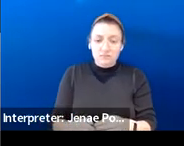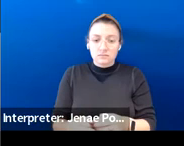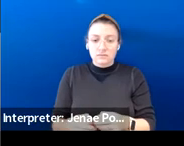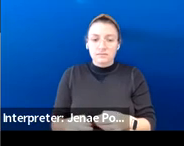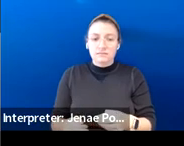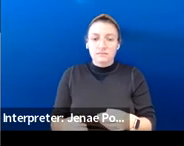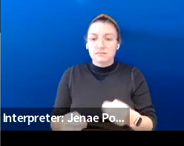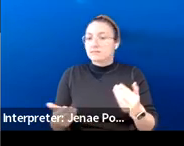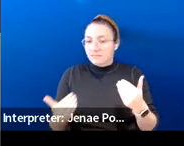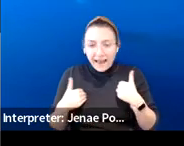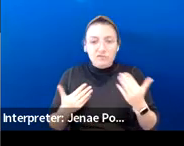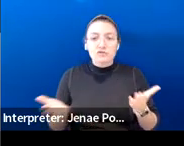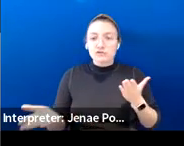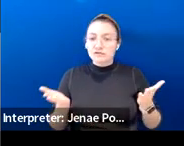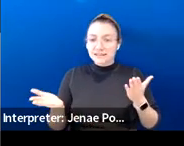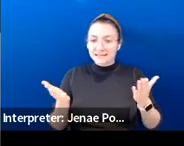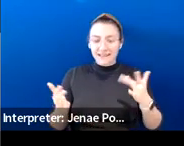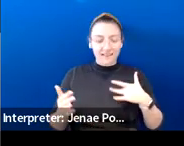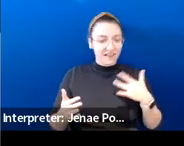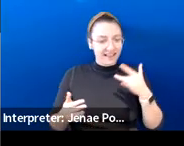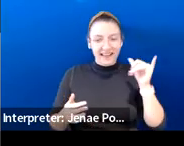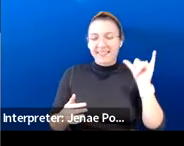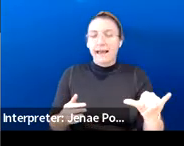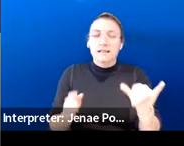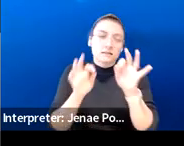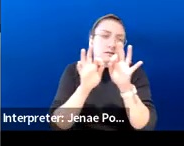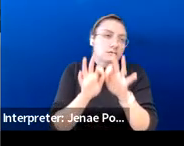I believe, are most crucially an important part of a student's